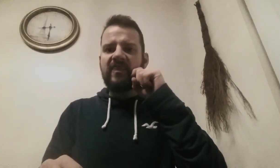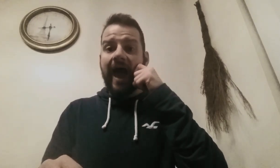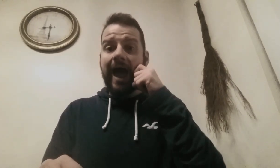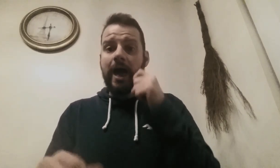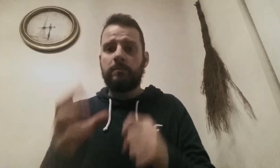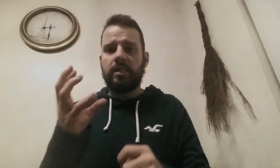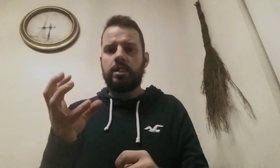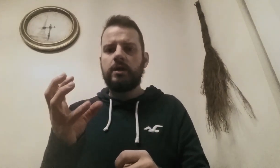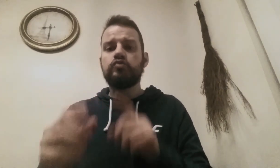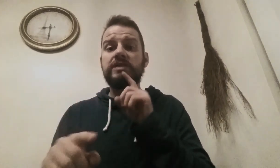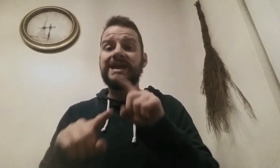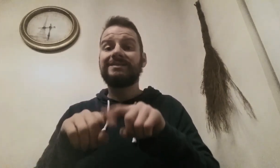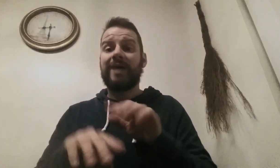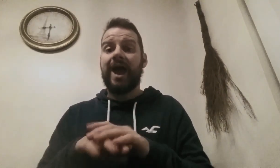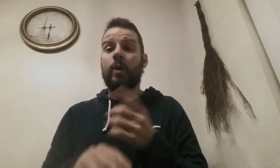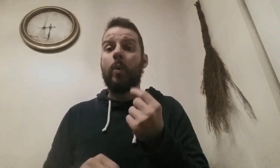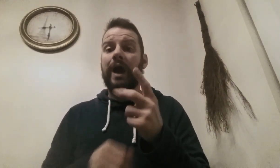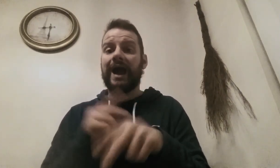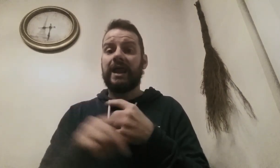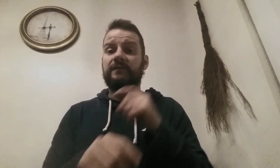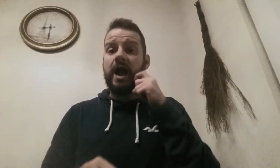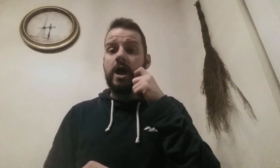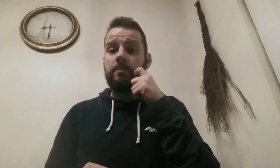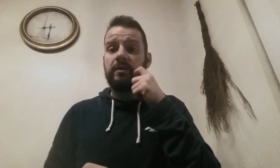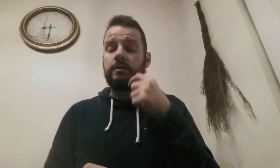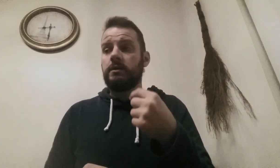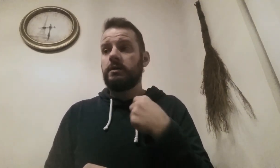Speaking of apples, it depends on what kind you choose.